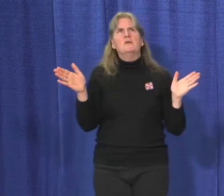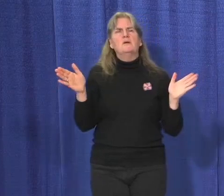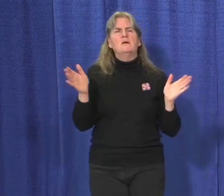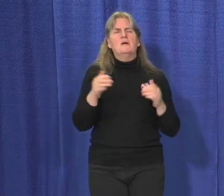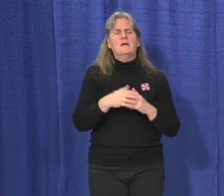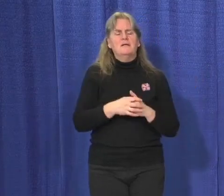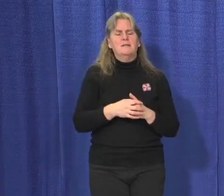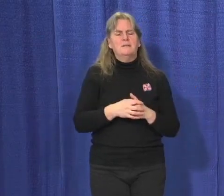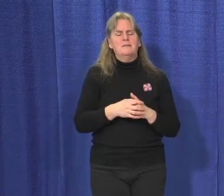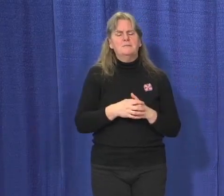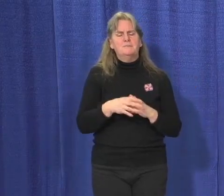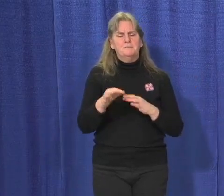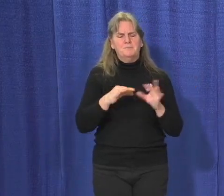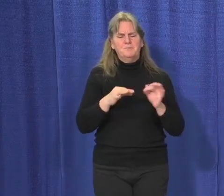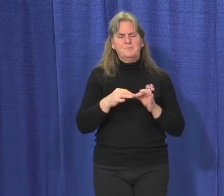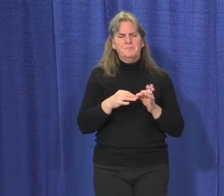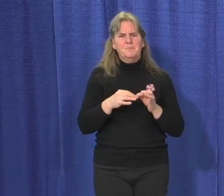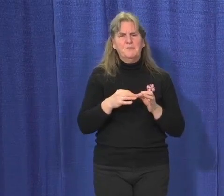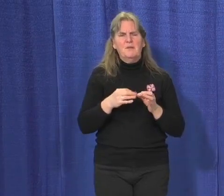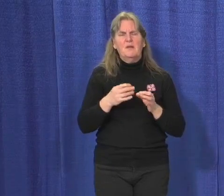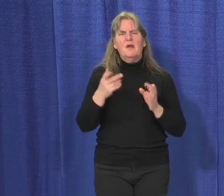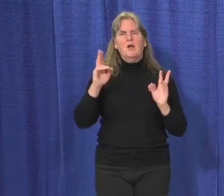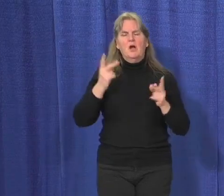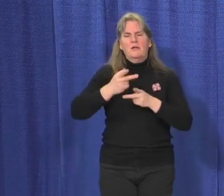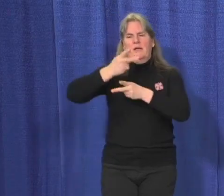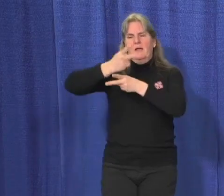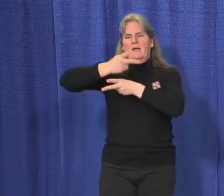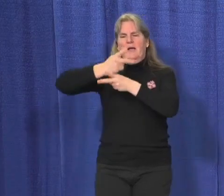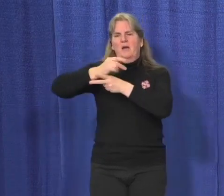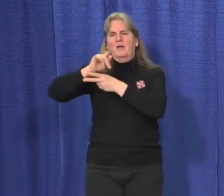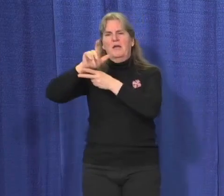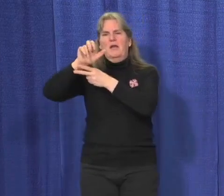overview. This is so called a caretaker